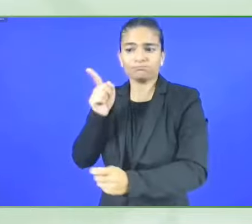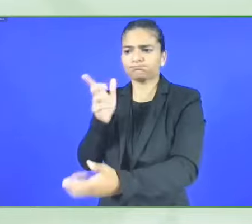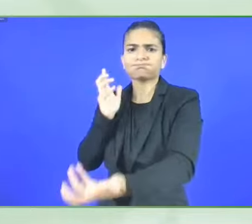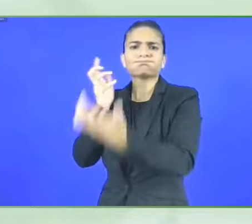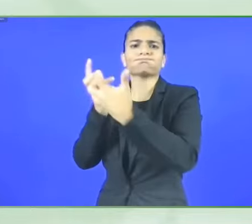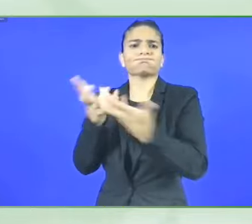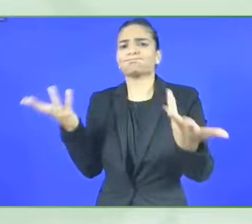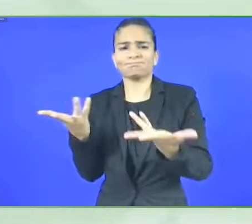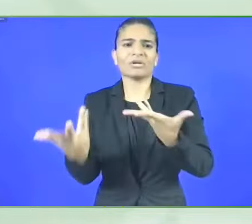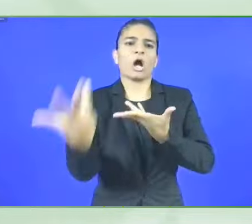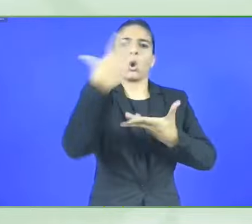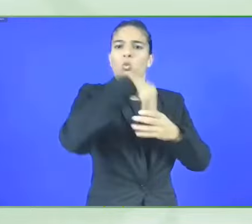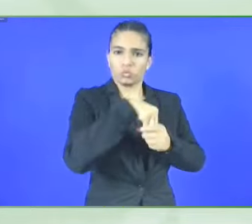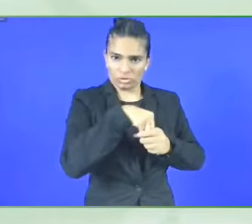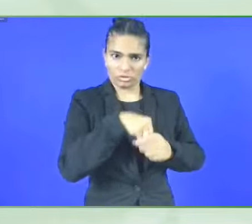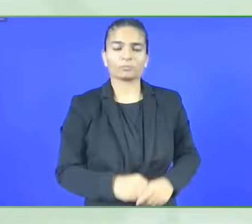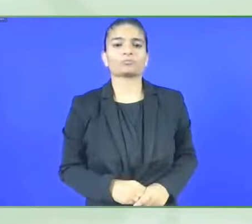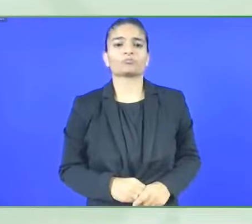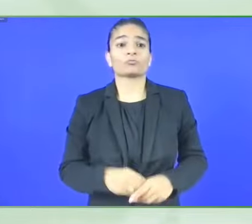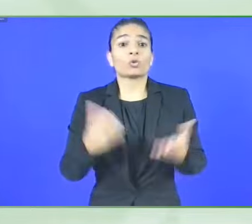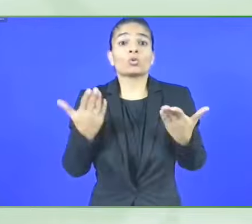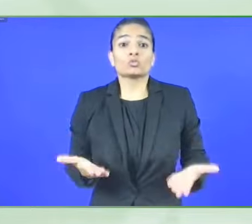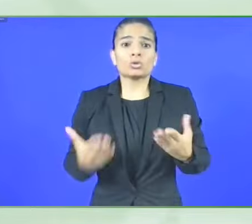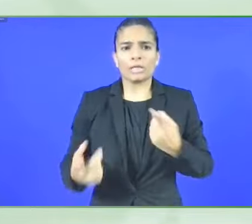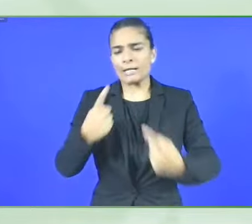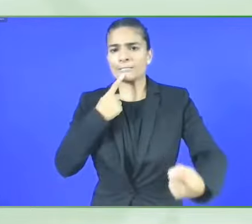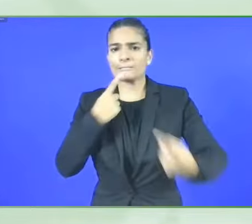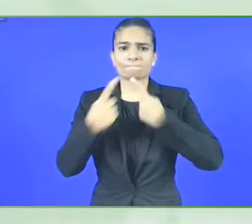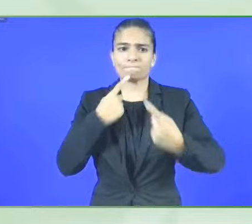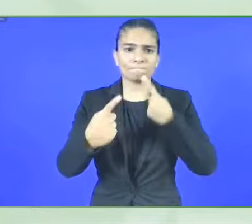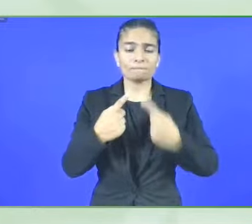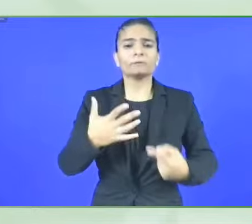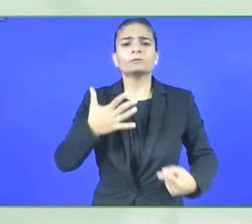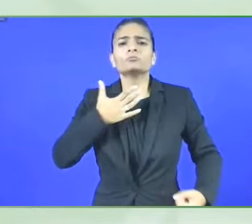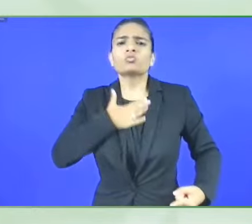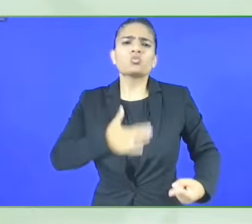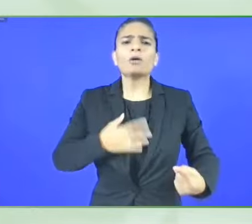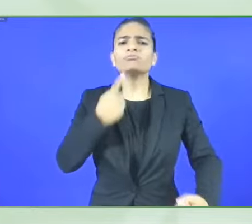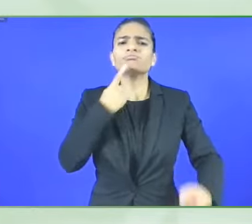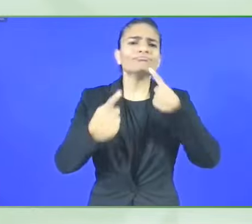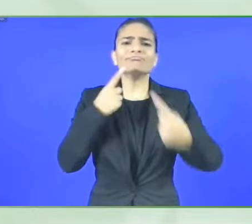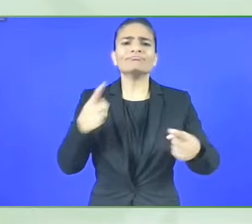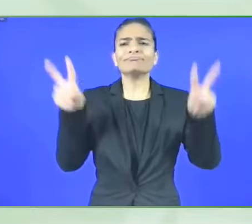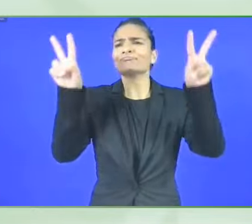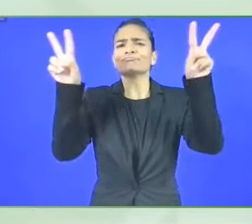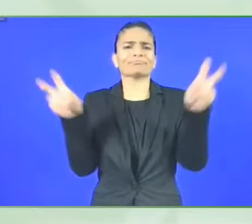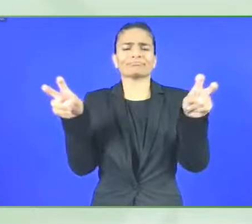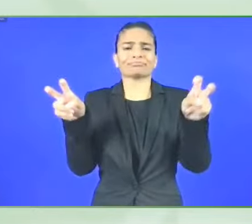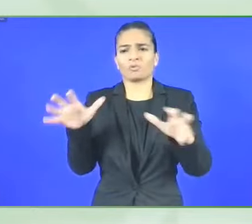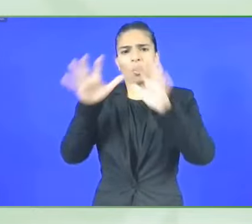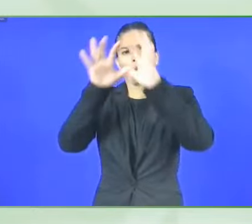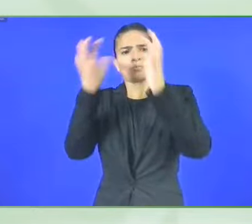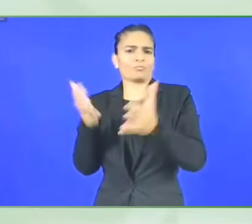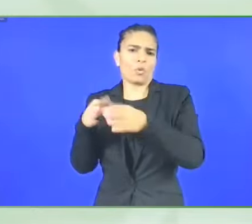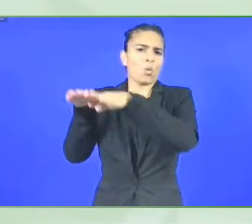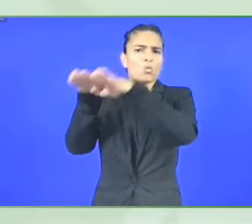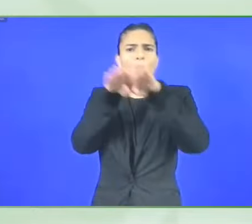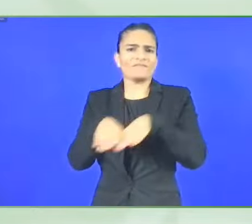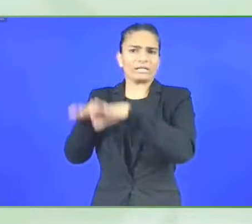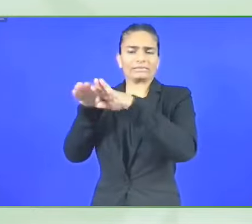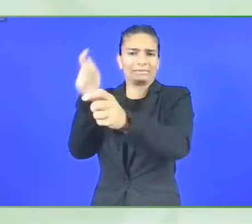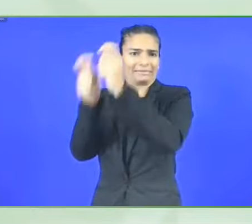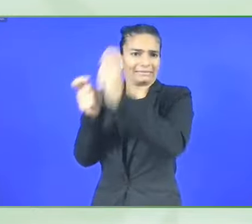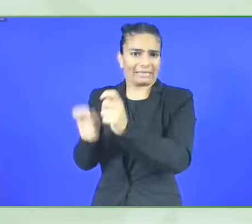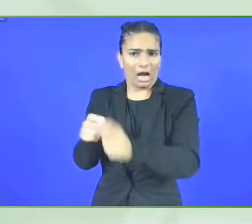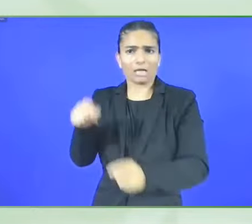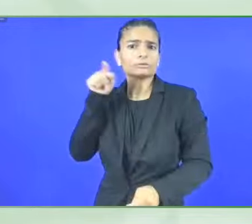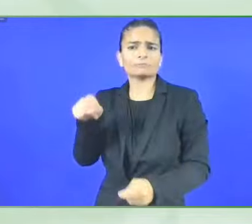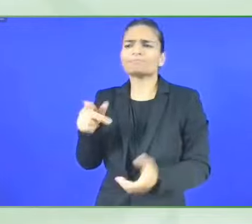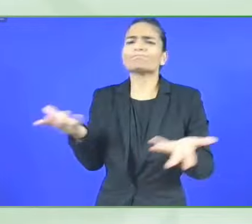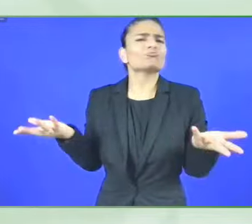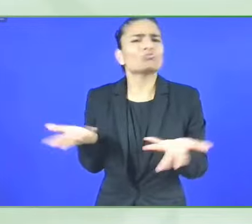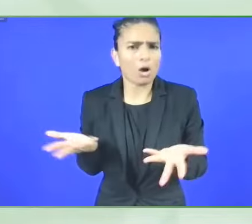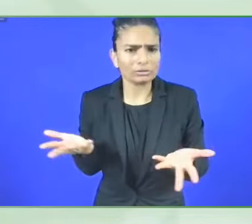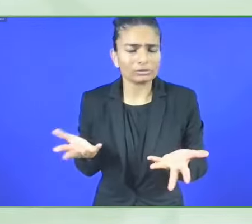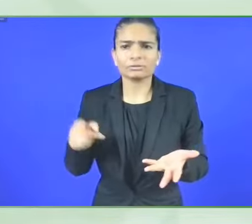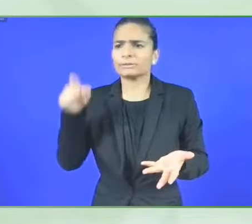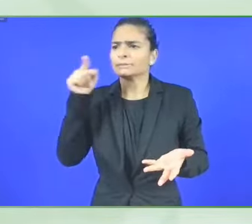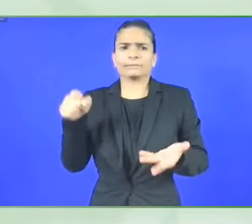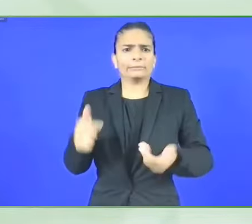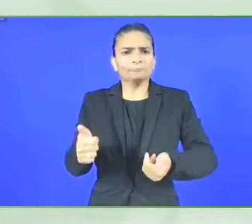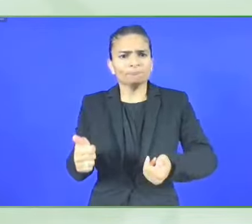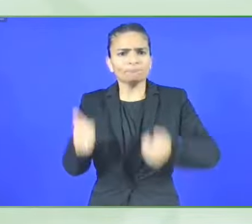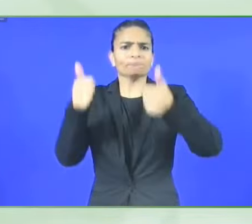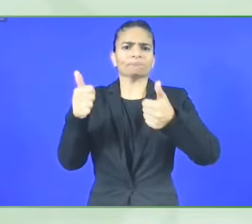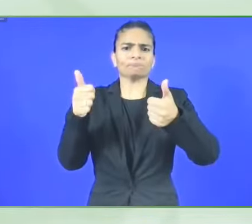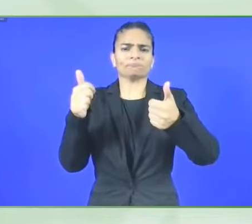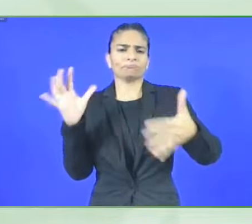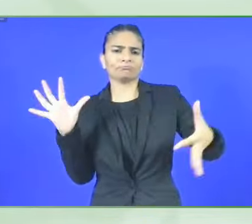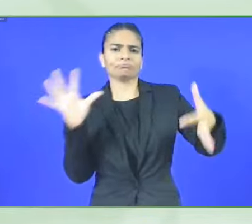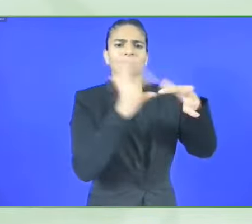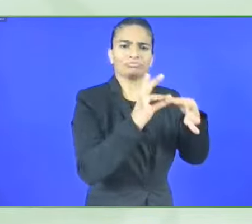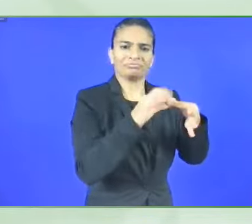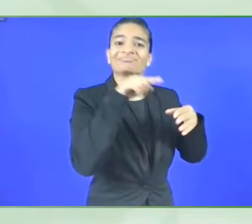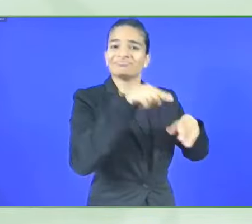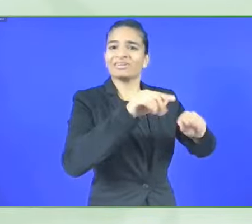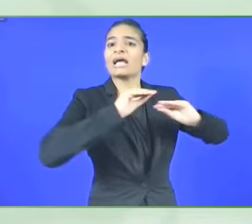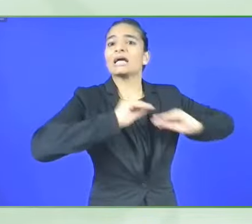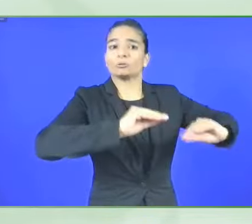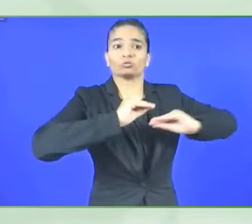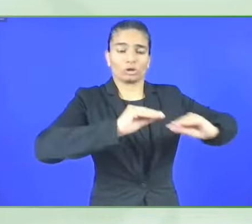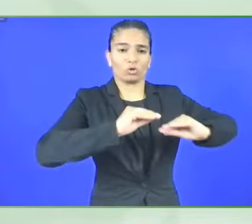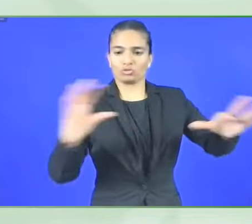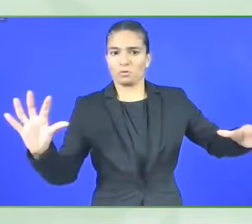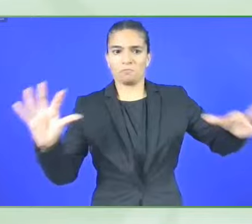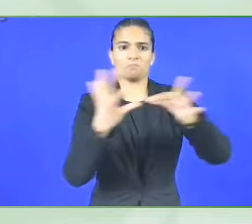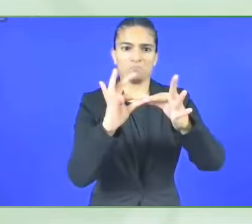professor as well as vice president of EIDD, Design for All Europe.